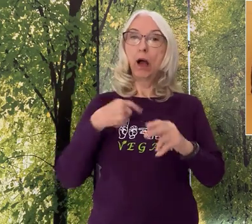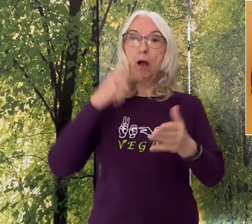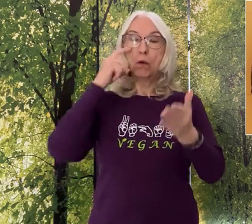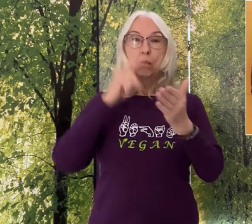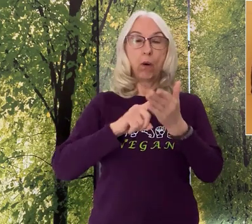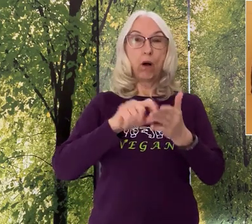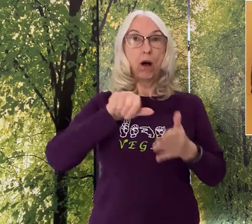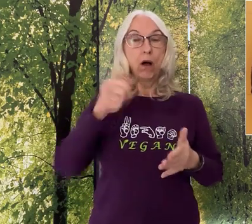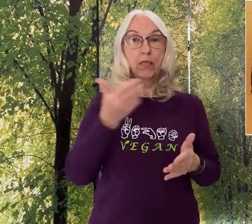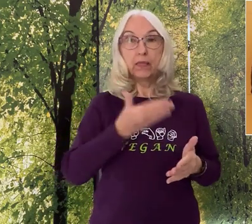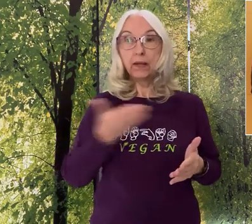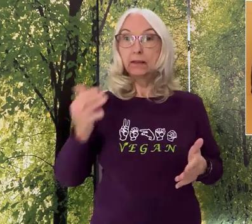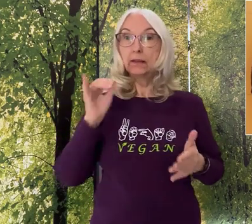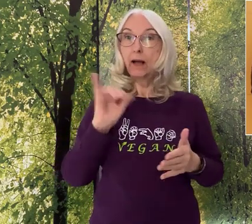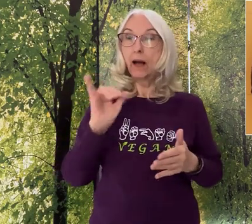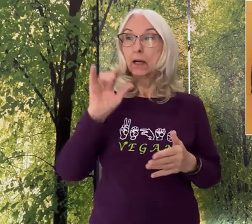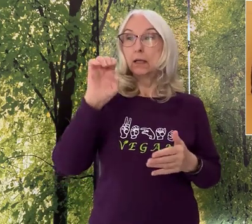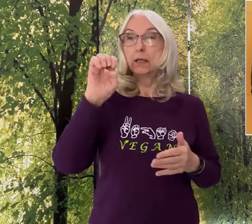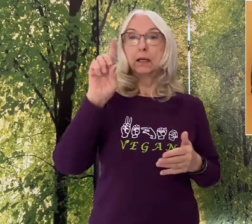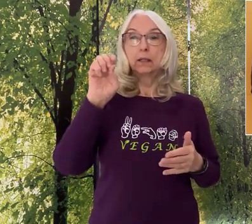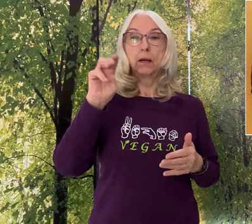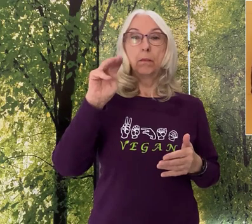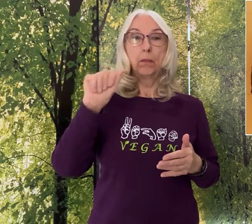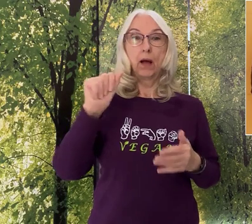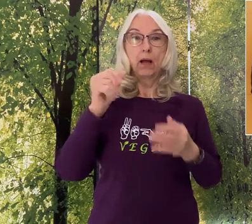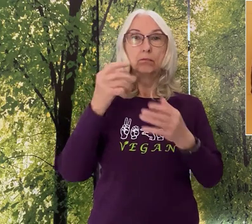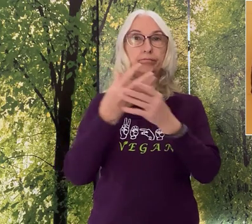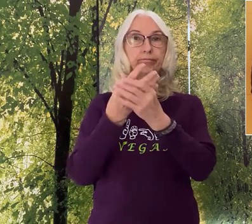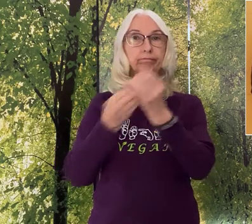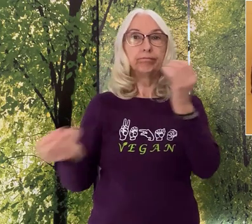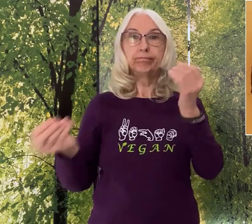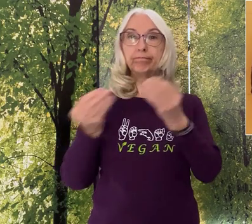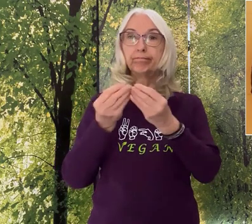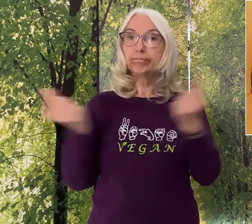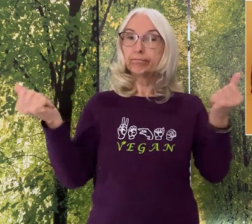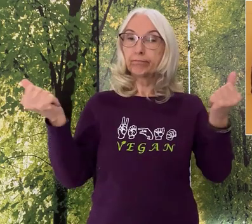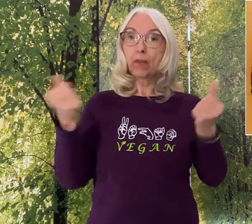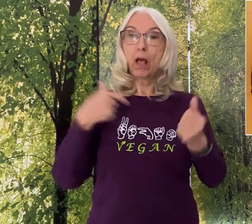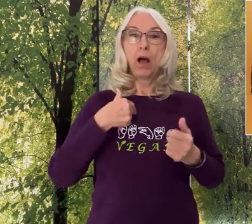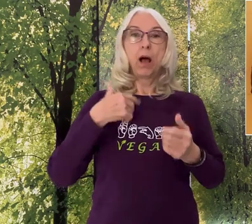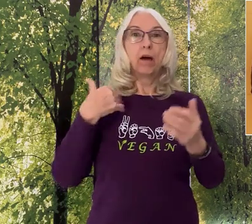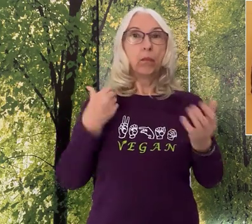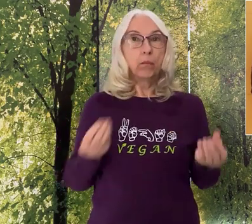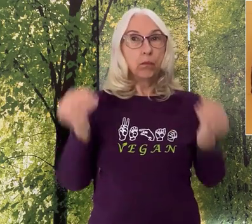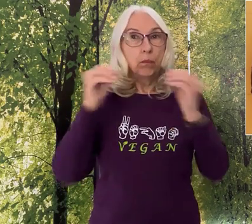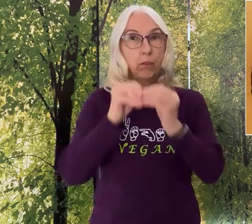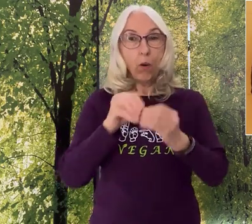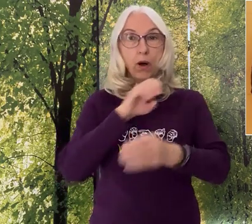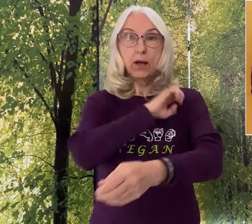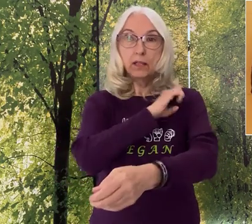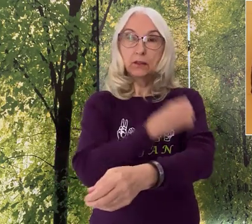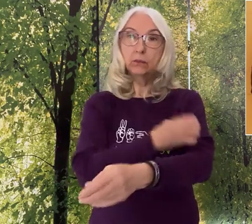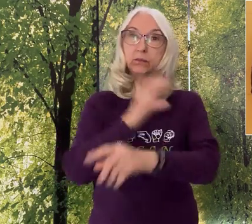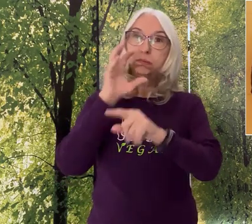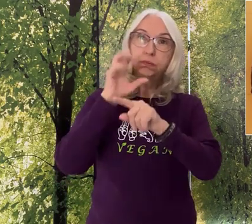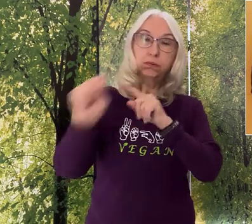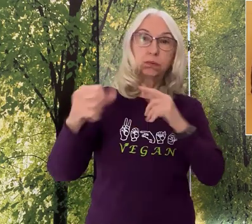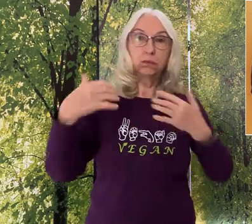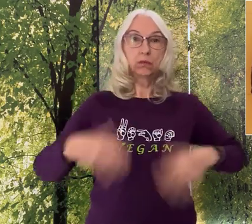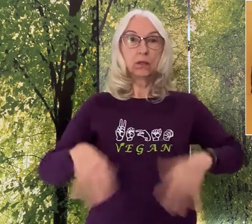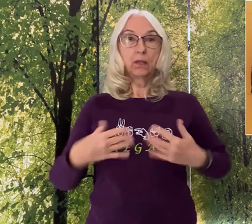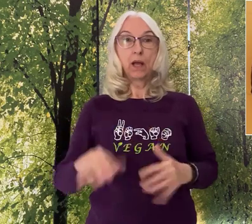I noticed other things like my edema disappeared, I had more energy,